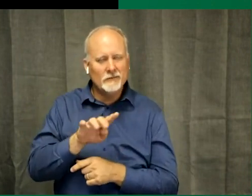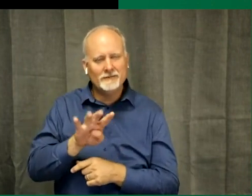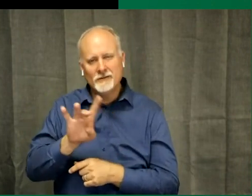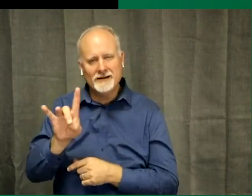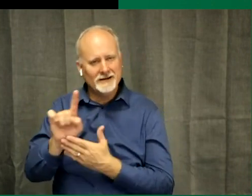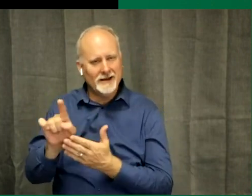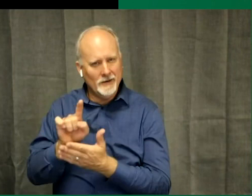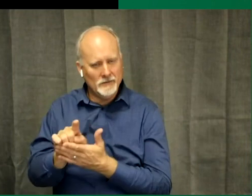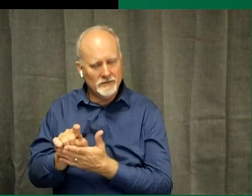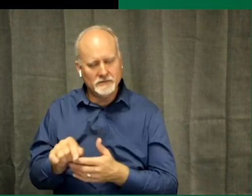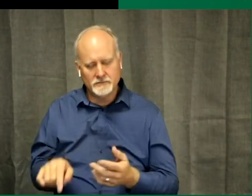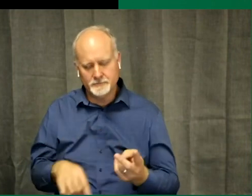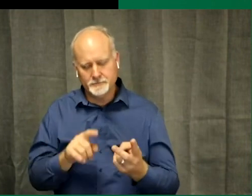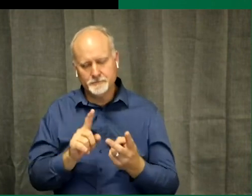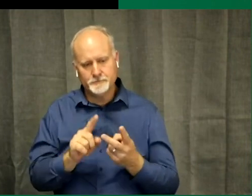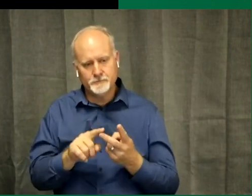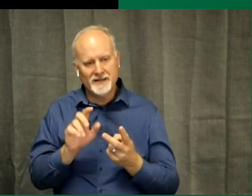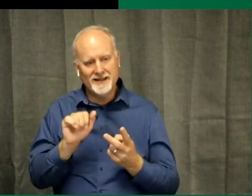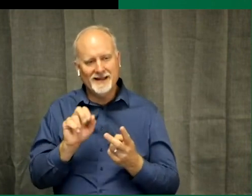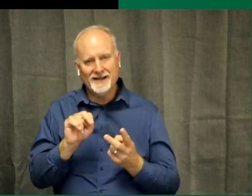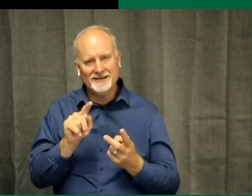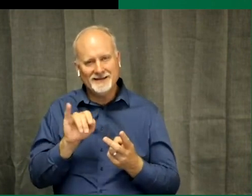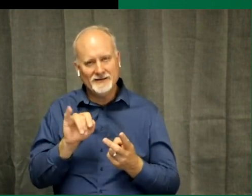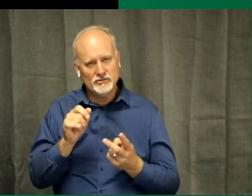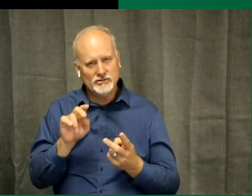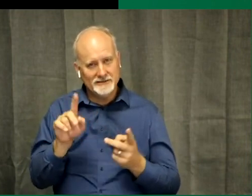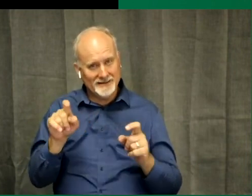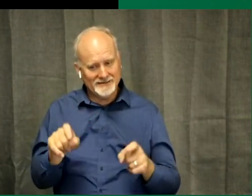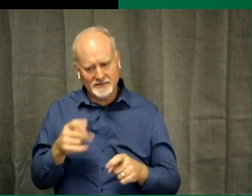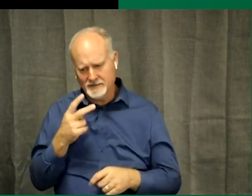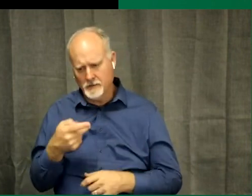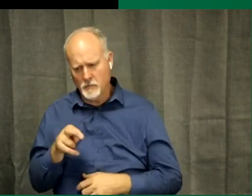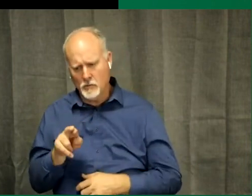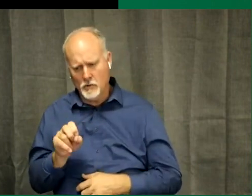the second platform is an antigen testing that detects proteins on the surface of the virus